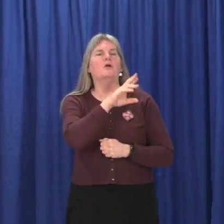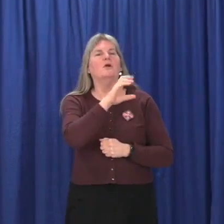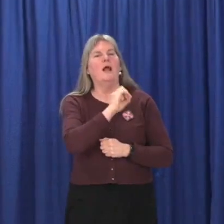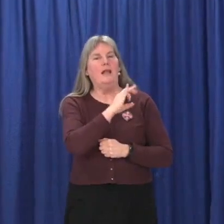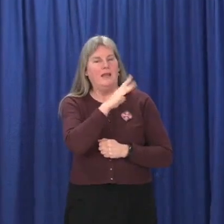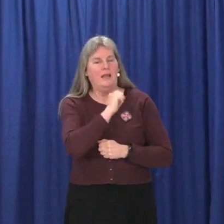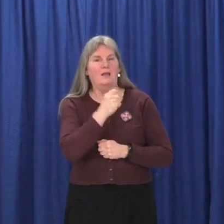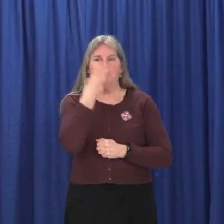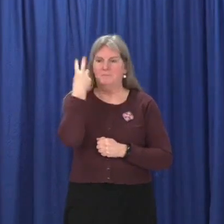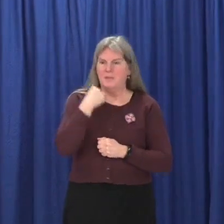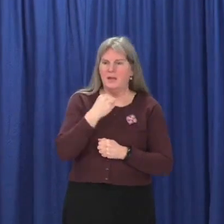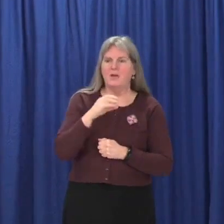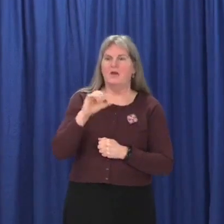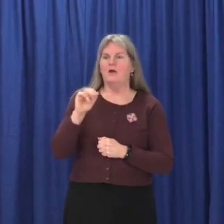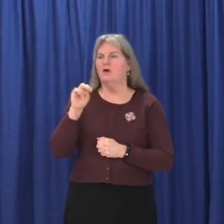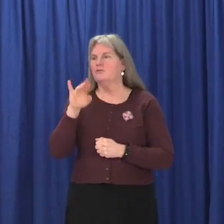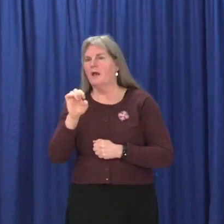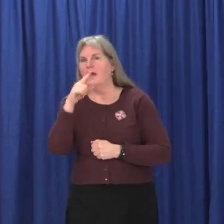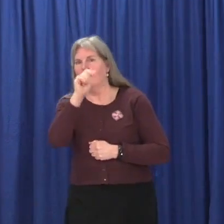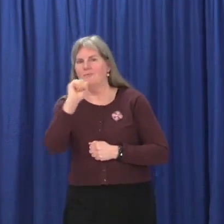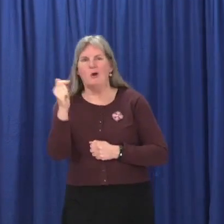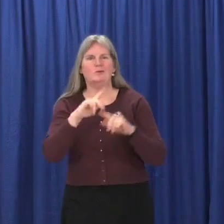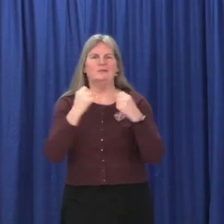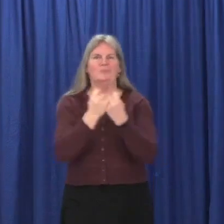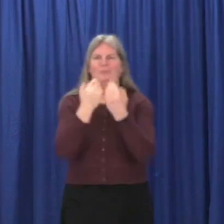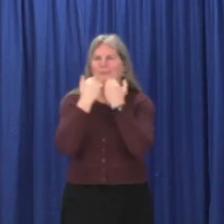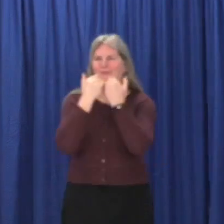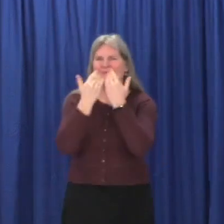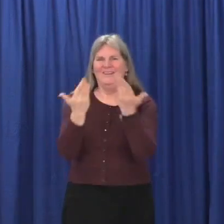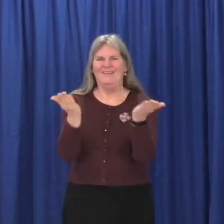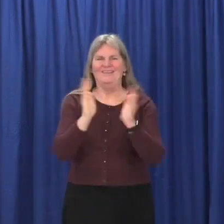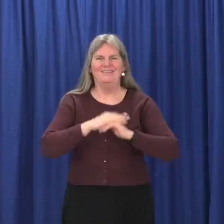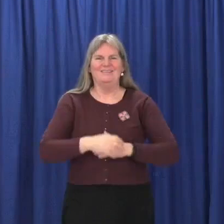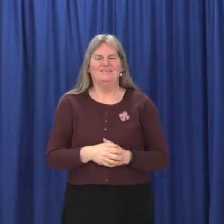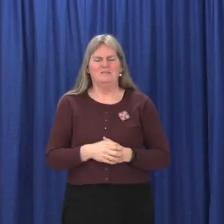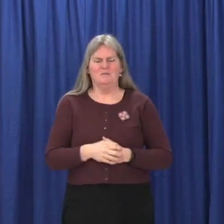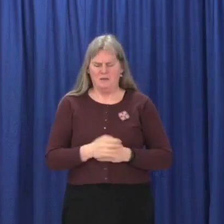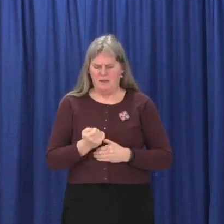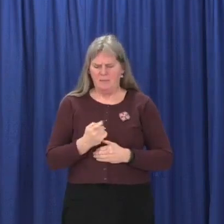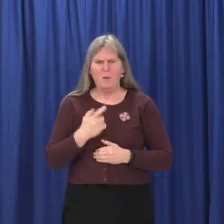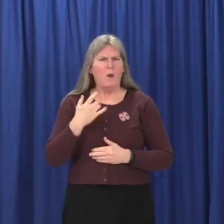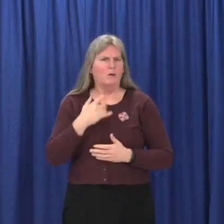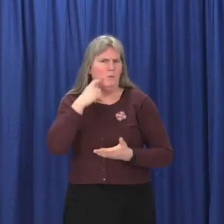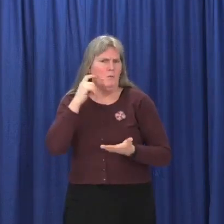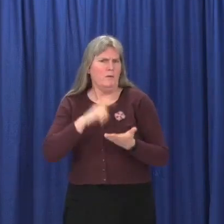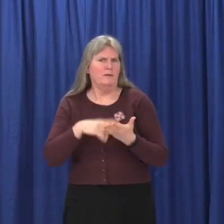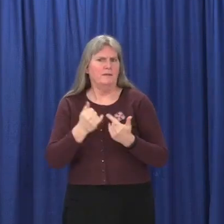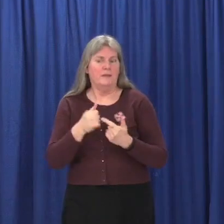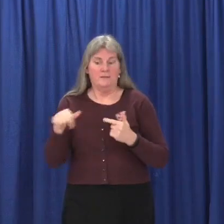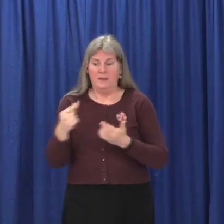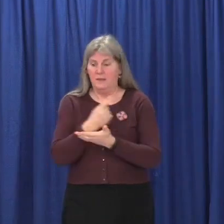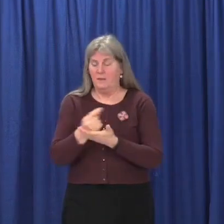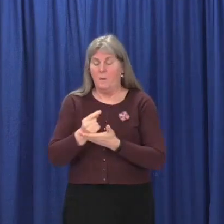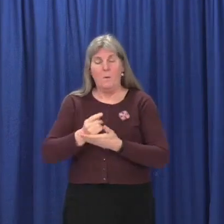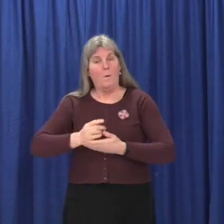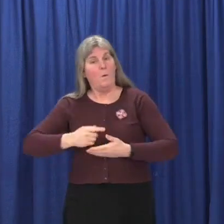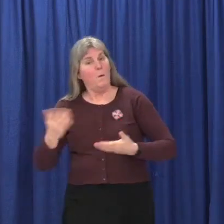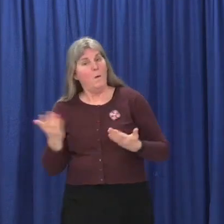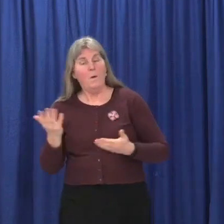Thank you everybody. I just want to start by taking a moment to acknowledge what a busy and transformative week